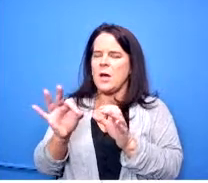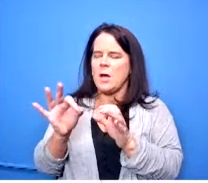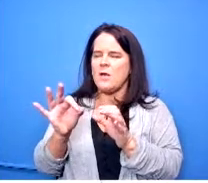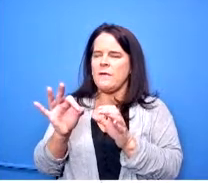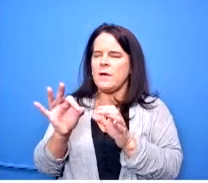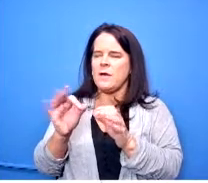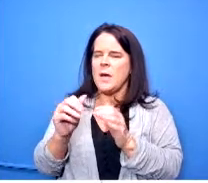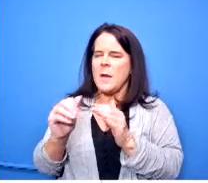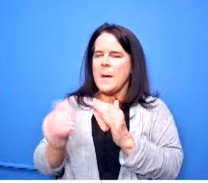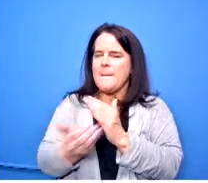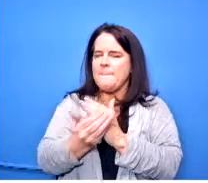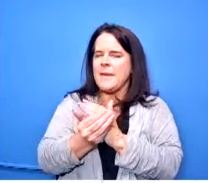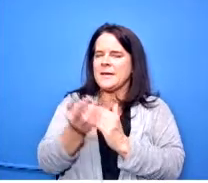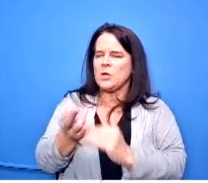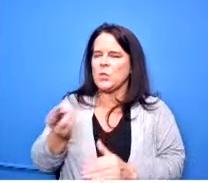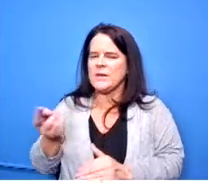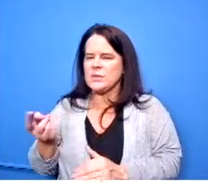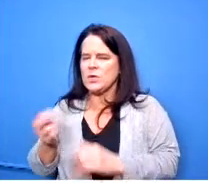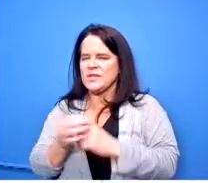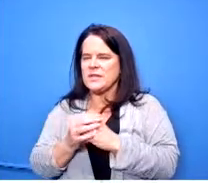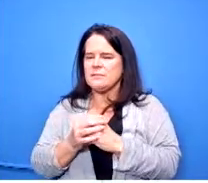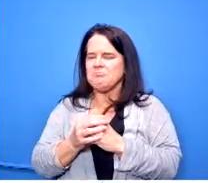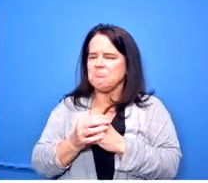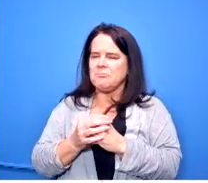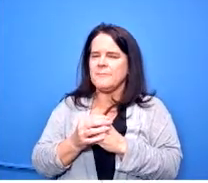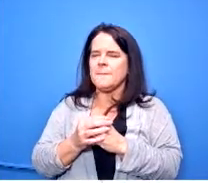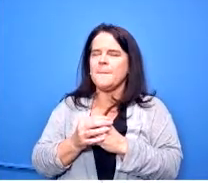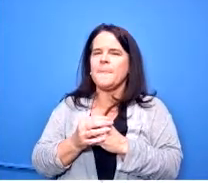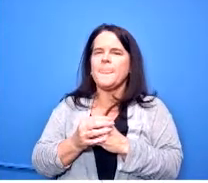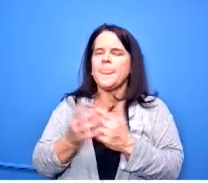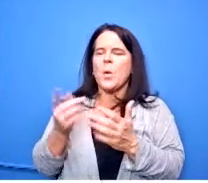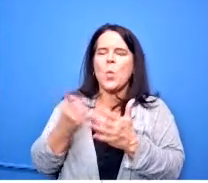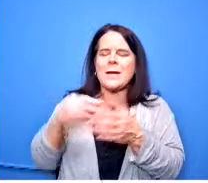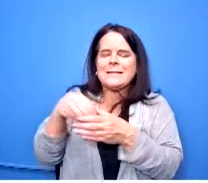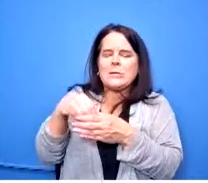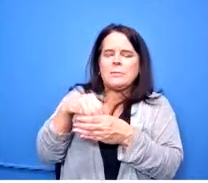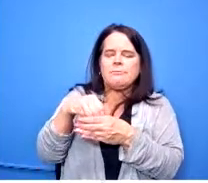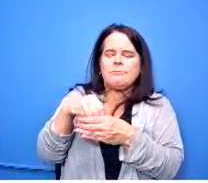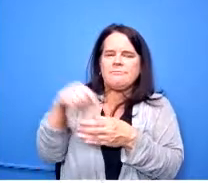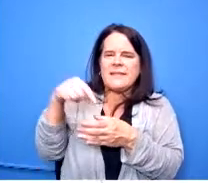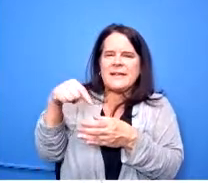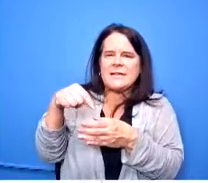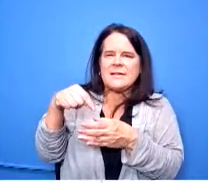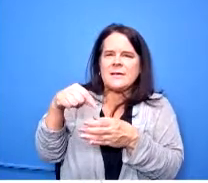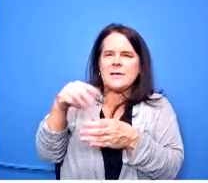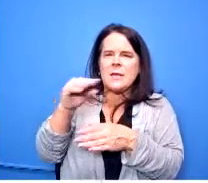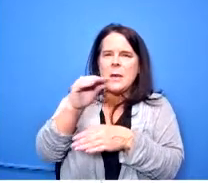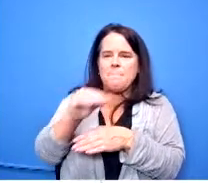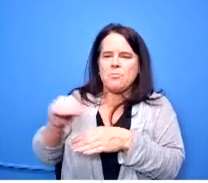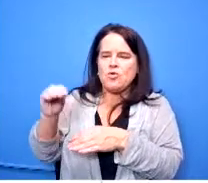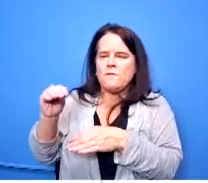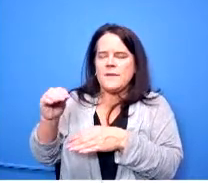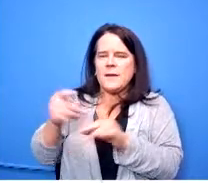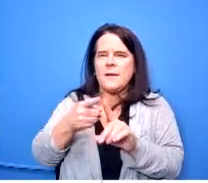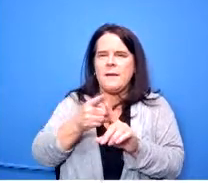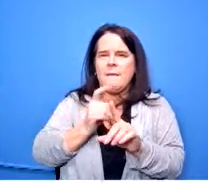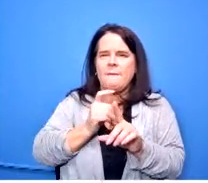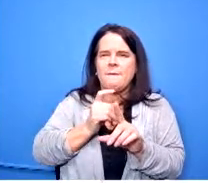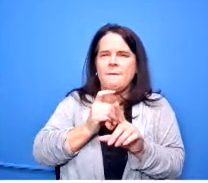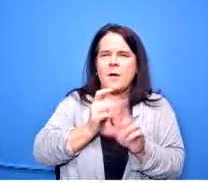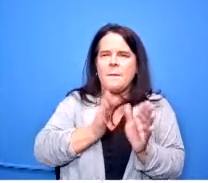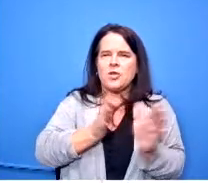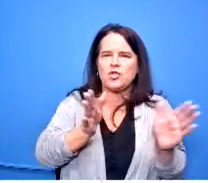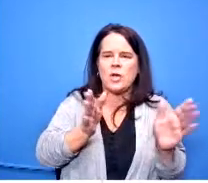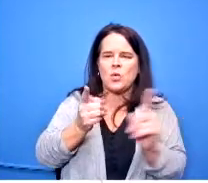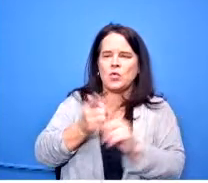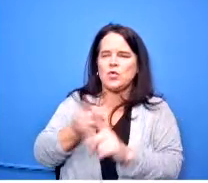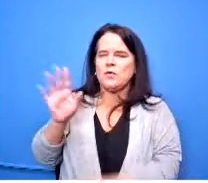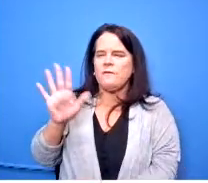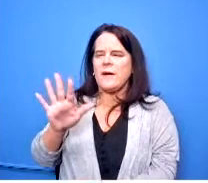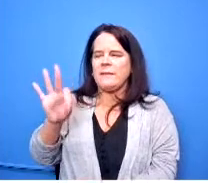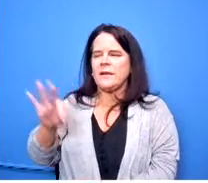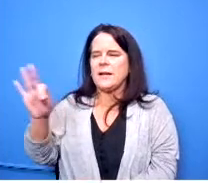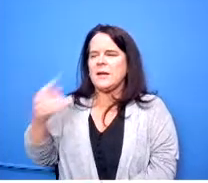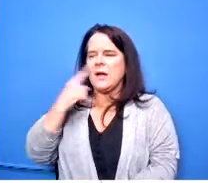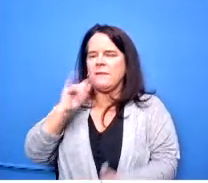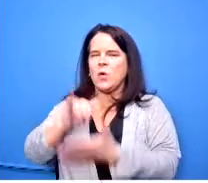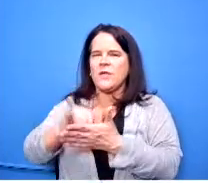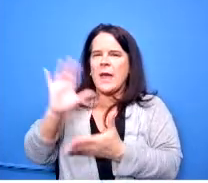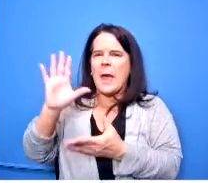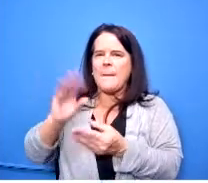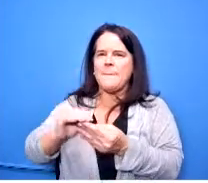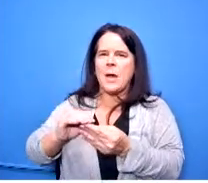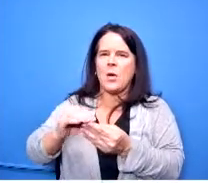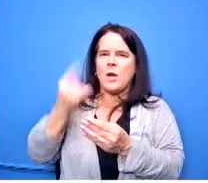what it we did in here is moving fund from general fund to 599 for the amount of temporary advance